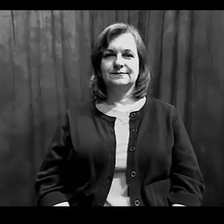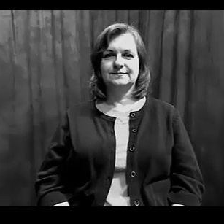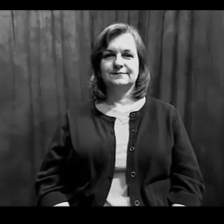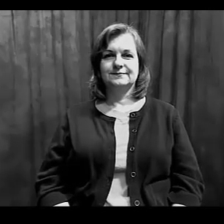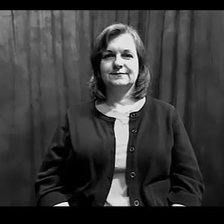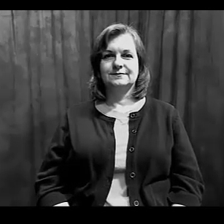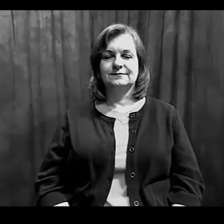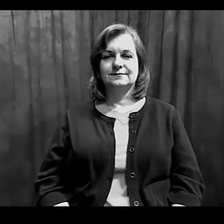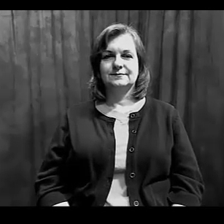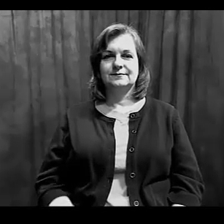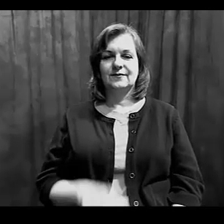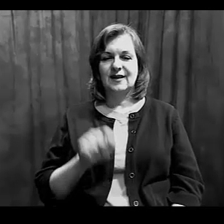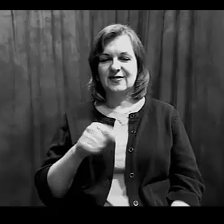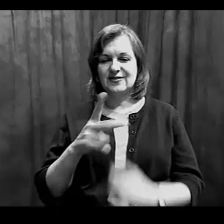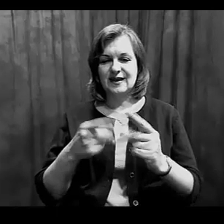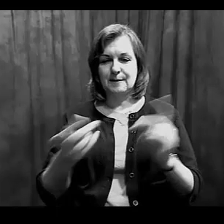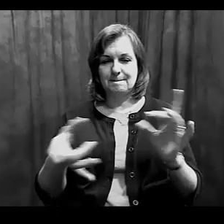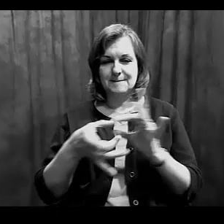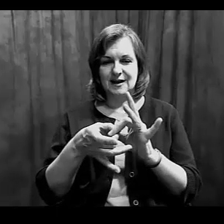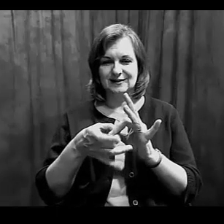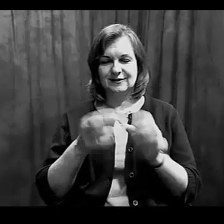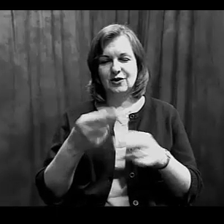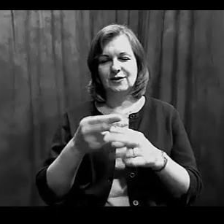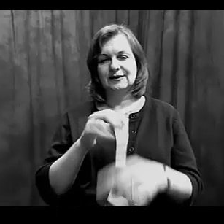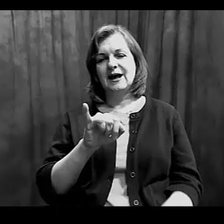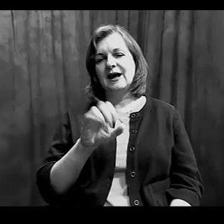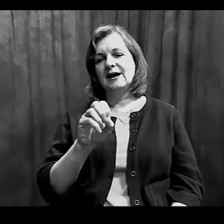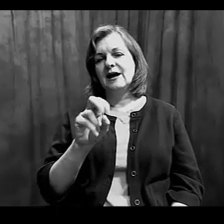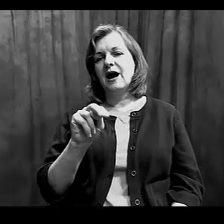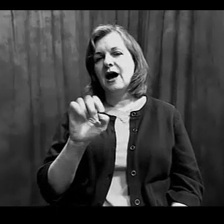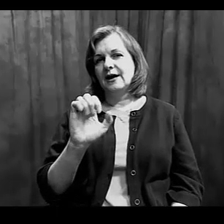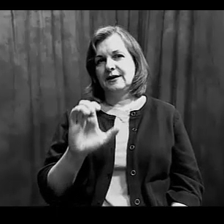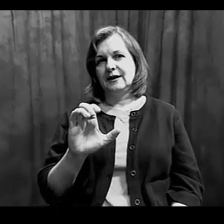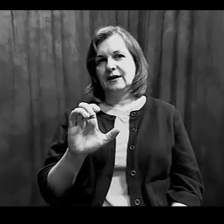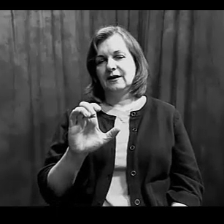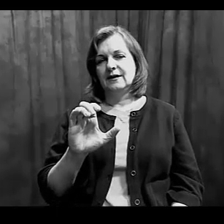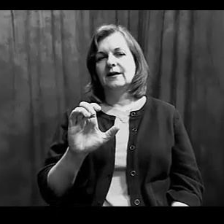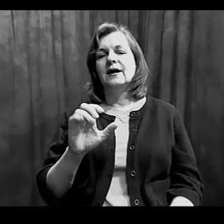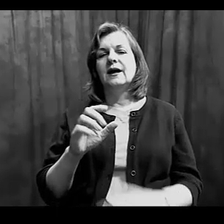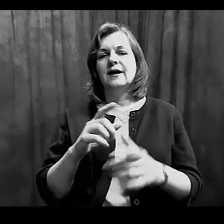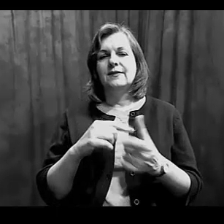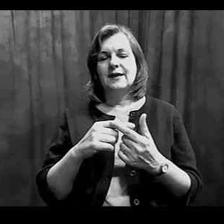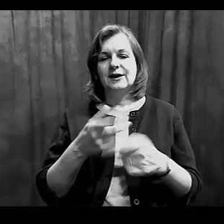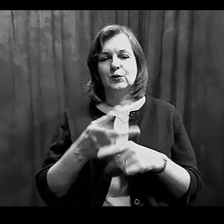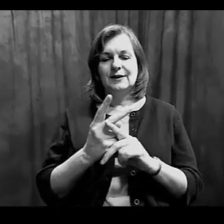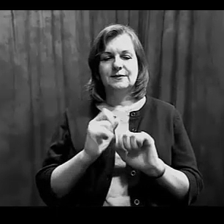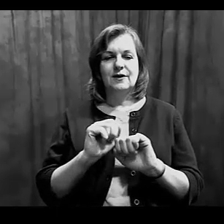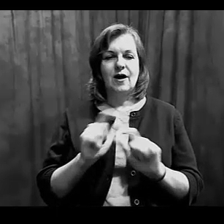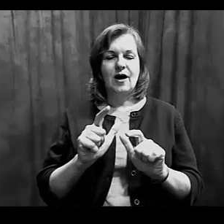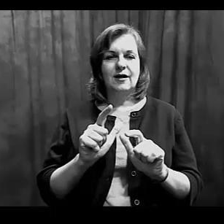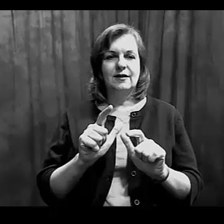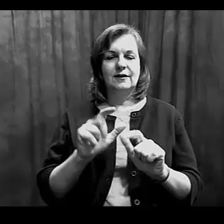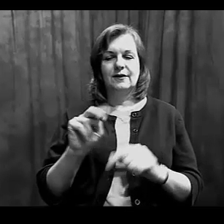those ionic bonds are actually going to help hold all of these sodium chloride {NaCl} crystals together